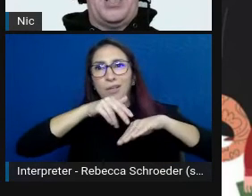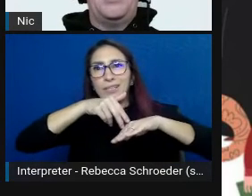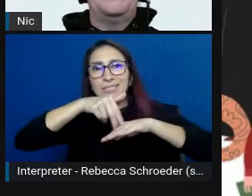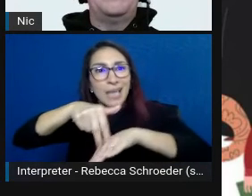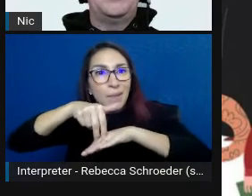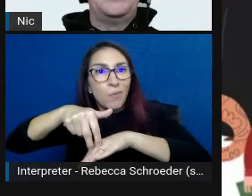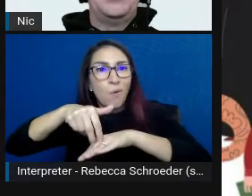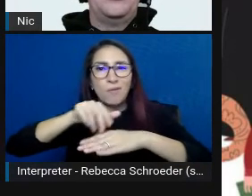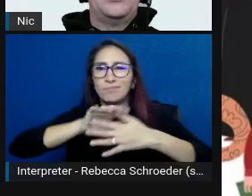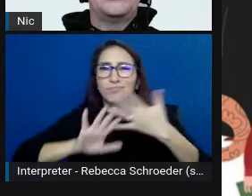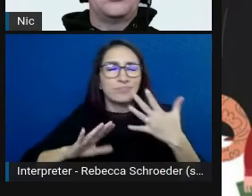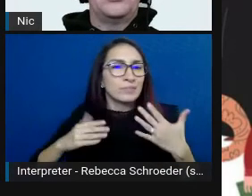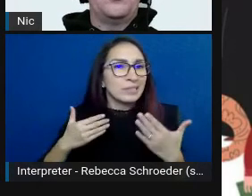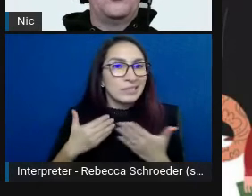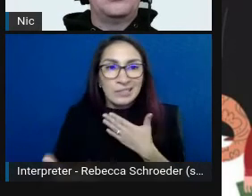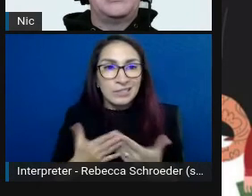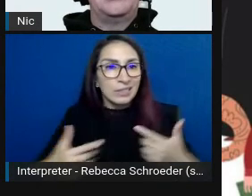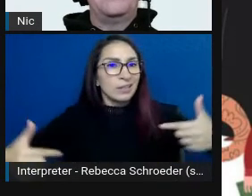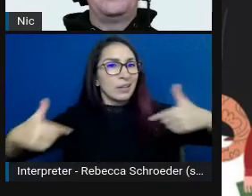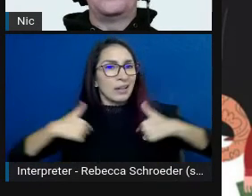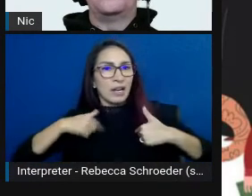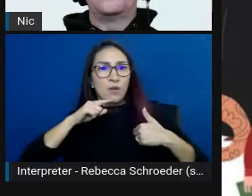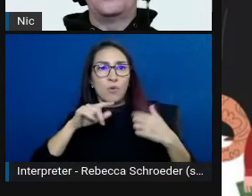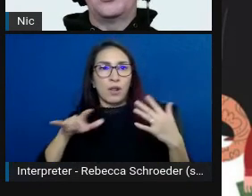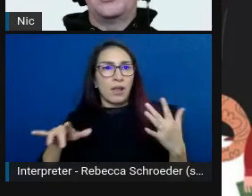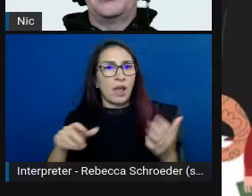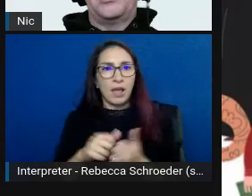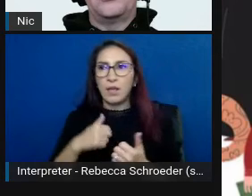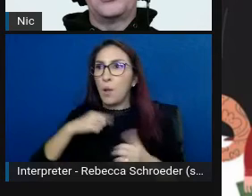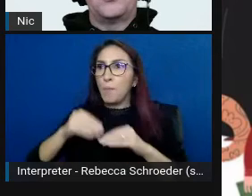I'm raised a lot more than if there's no curb cut at all.